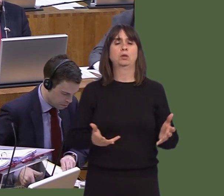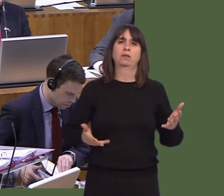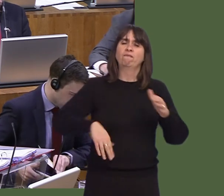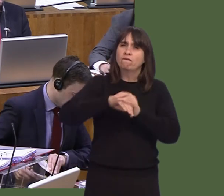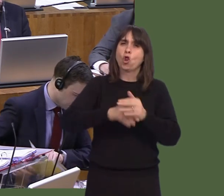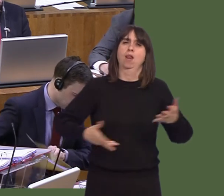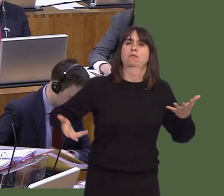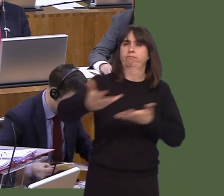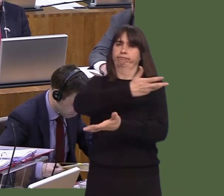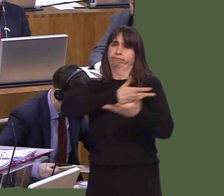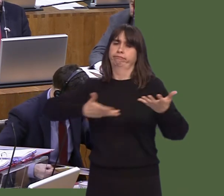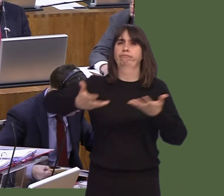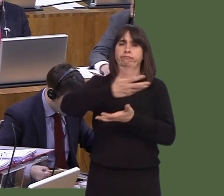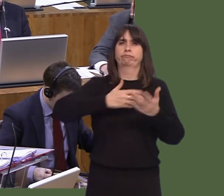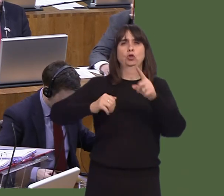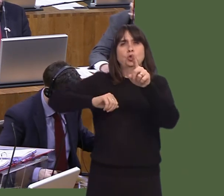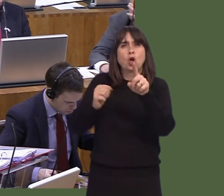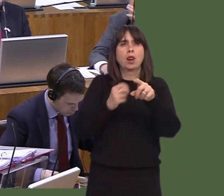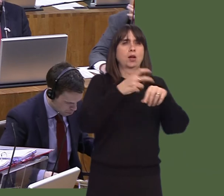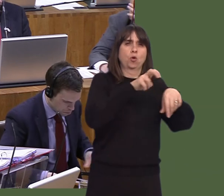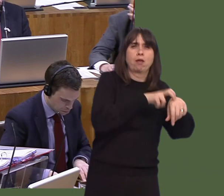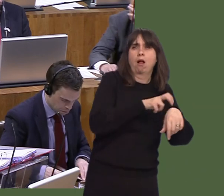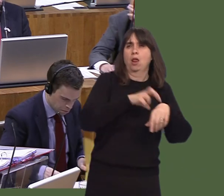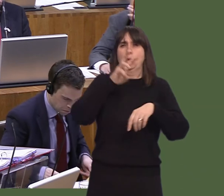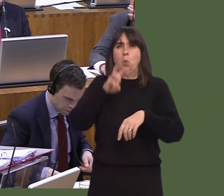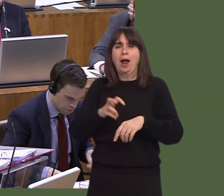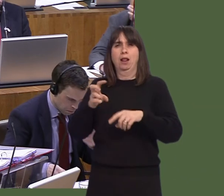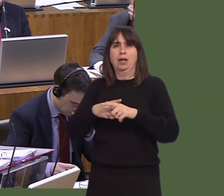Now, clearly, where the Welsh Government has a relationship, it has a dialogue with those